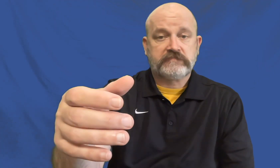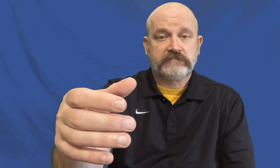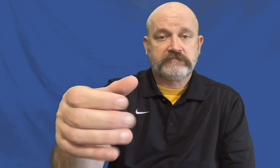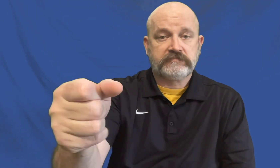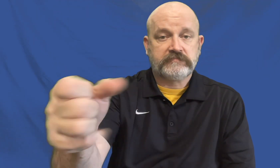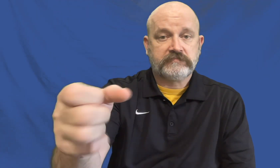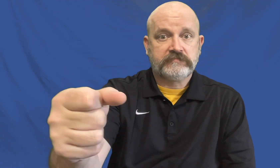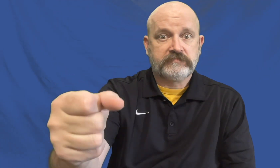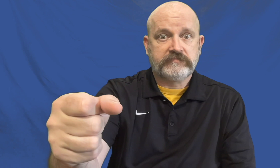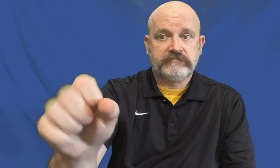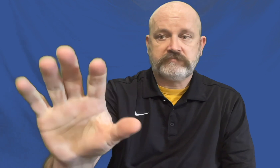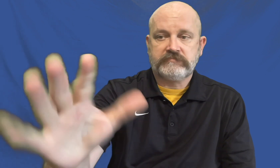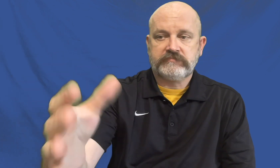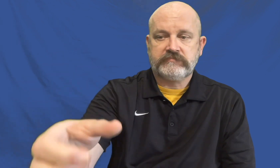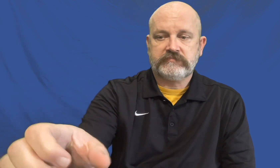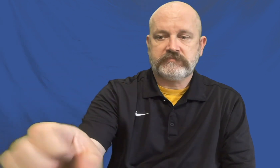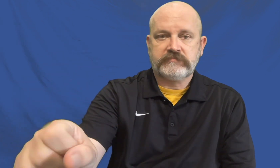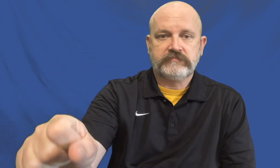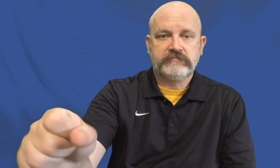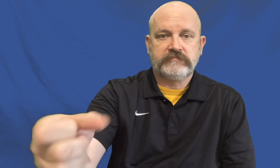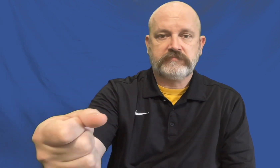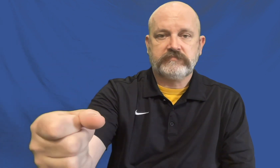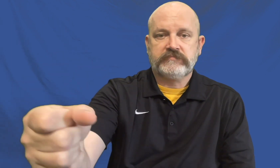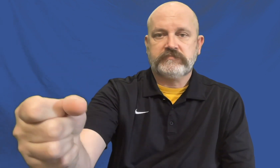Squeezing the hand together. Milk.